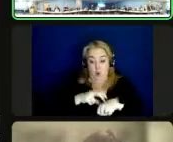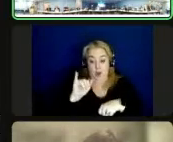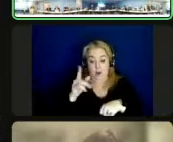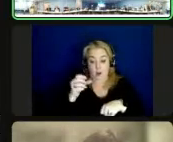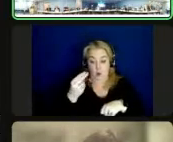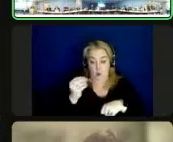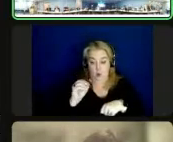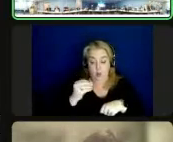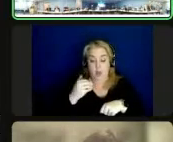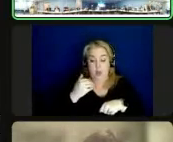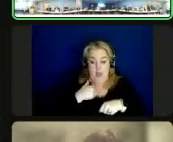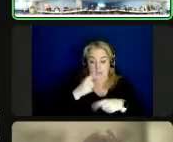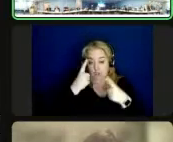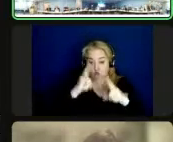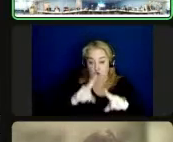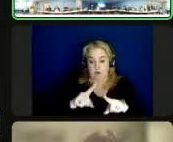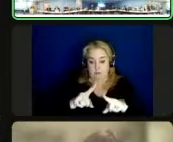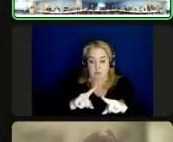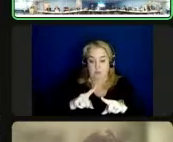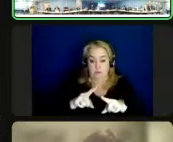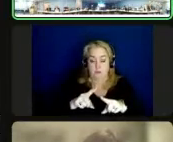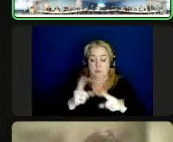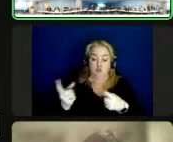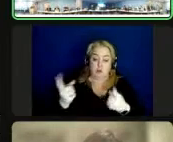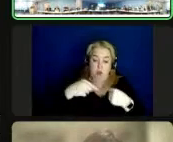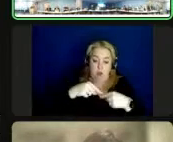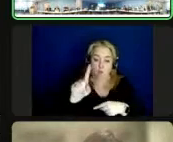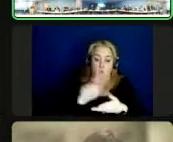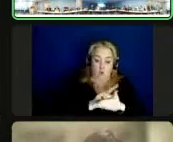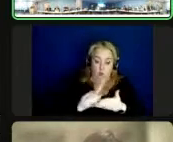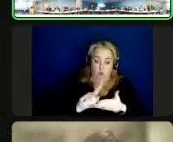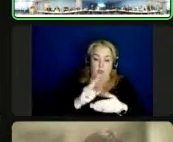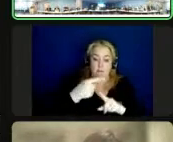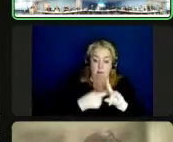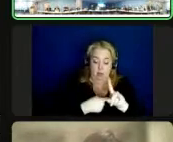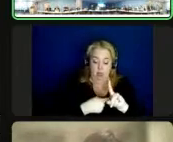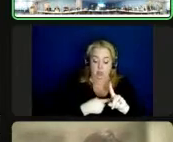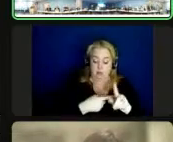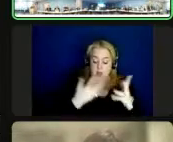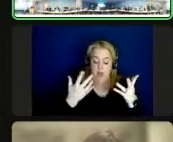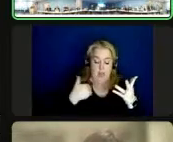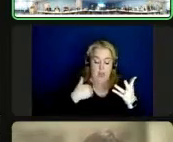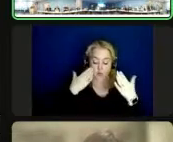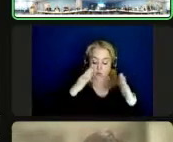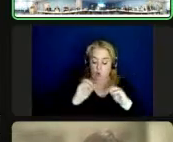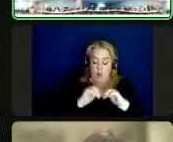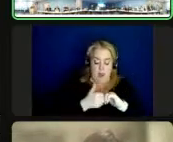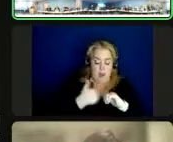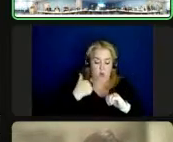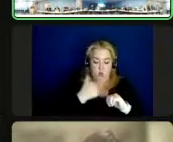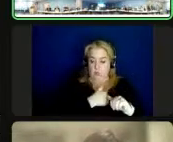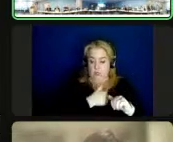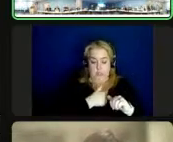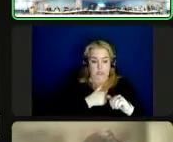DOJ SOLD HIS HOME IN OREGON